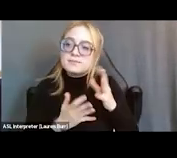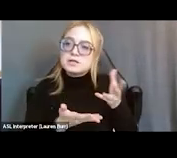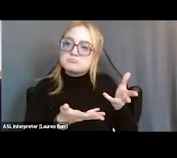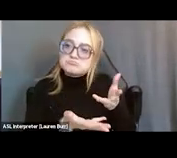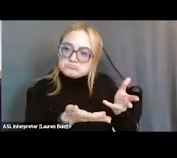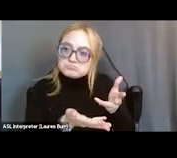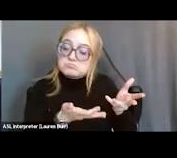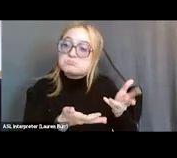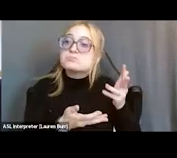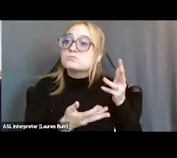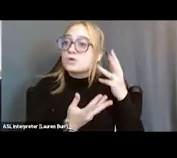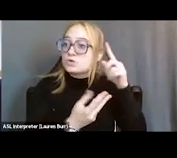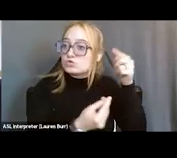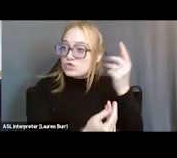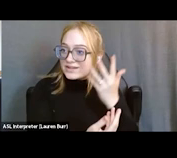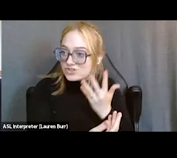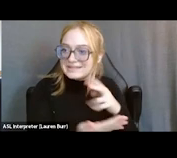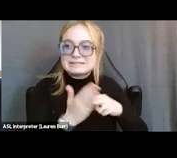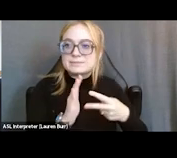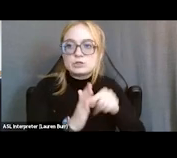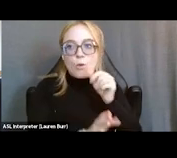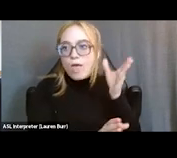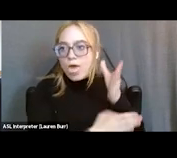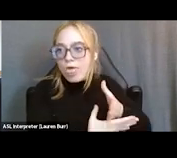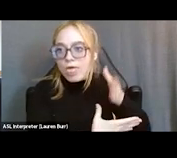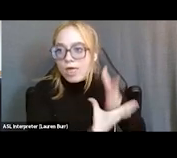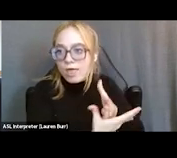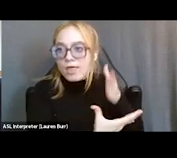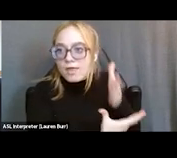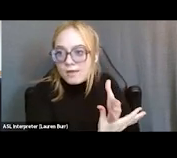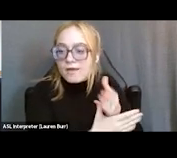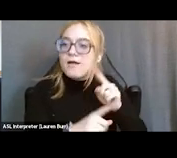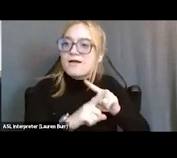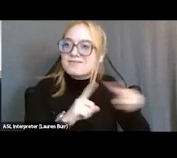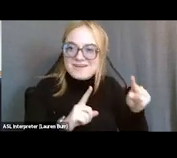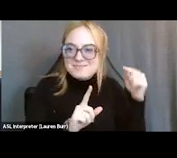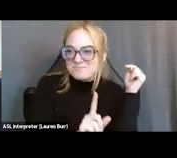become an adversary, again, our goal is the same. We wanna help people get benefits and we have to do that